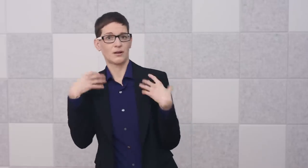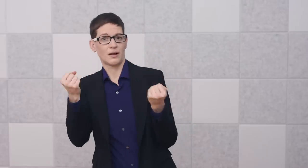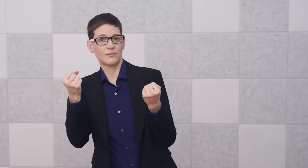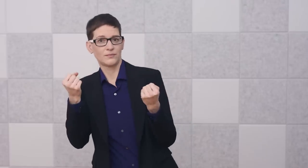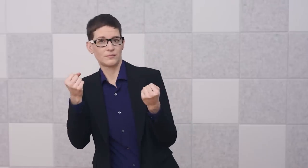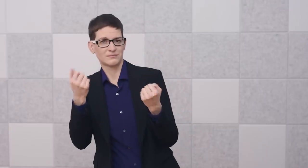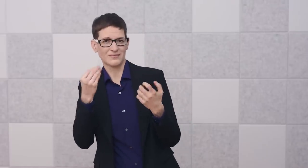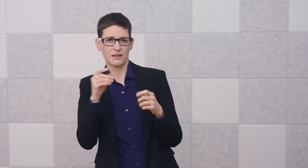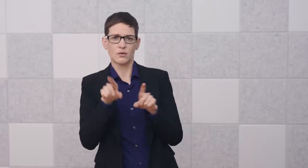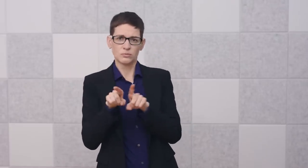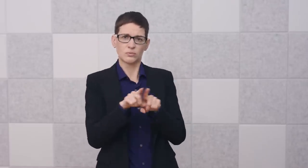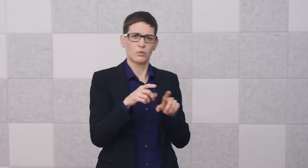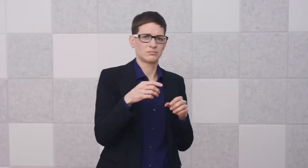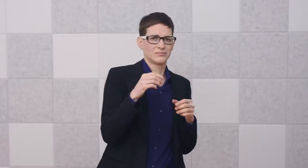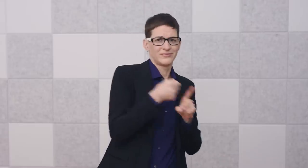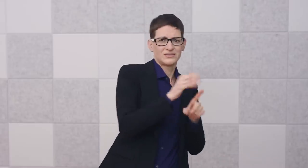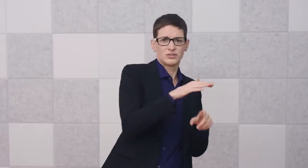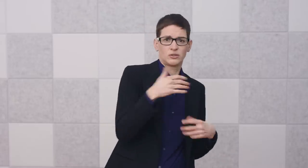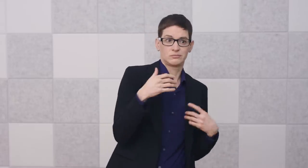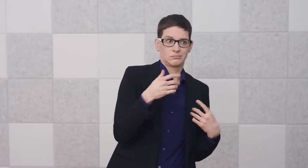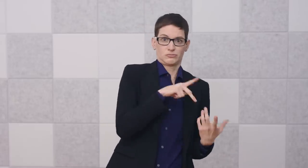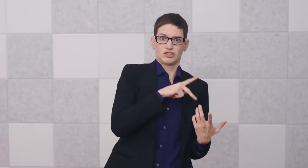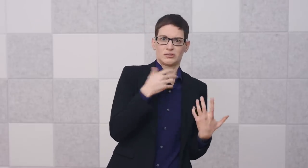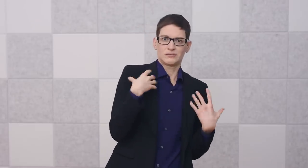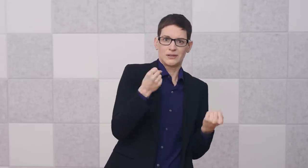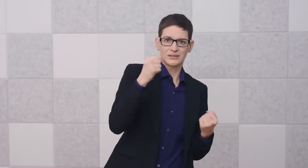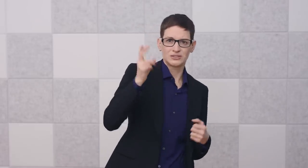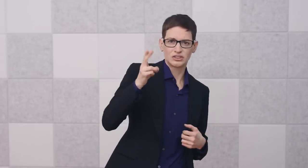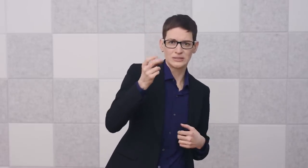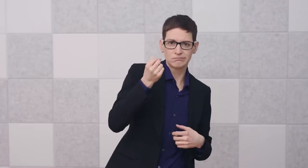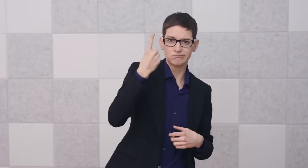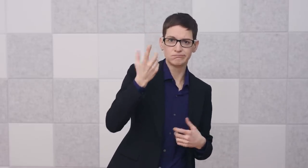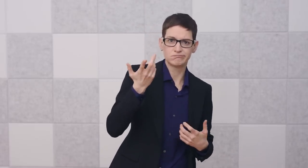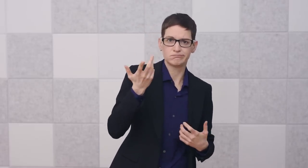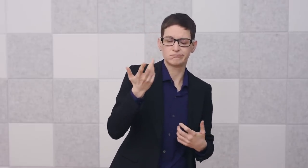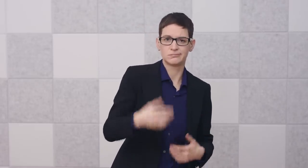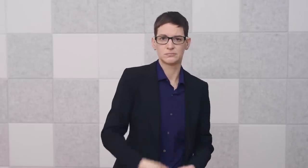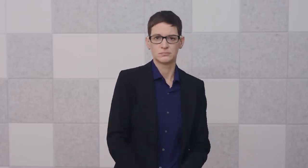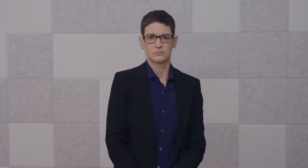contribute to deficits in health literacy, and result in poor understanding of their personal health history.